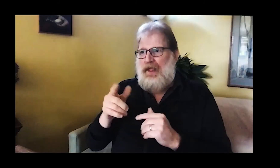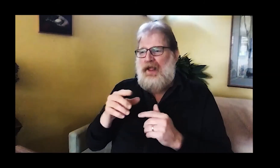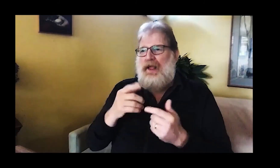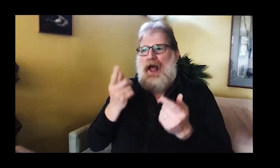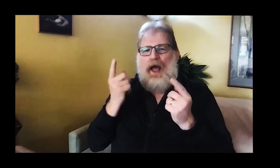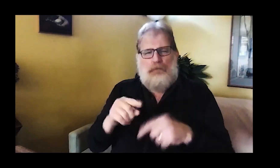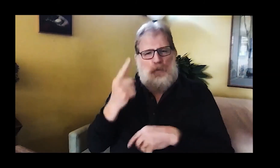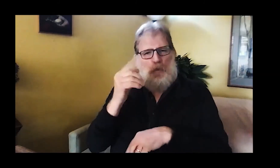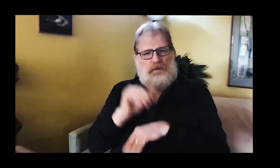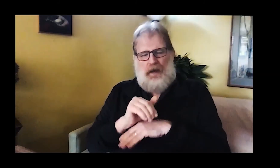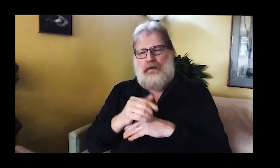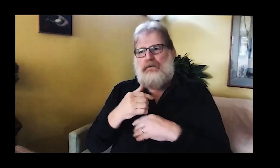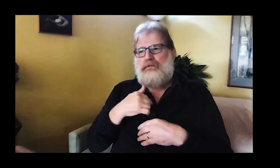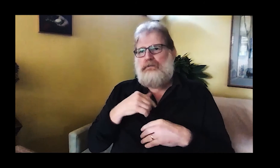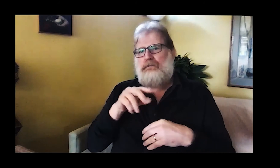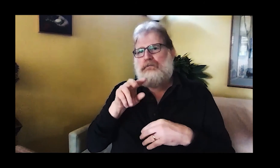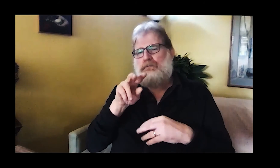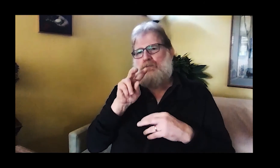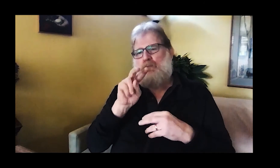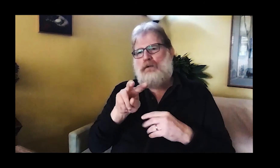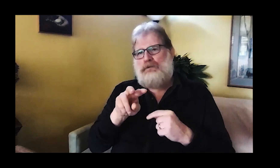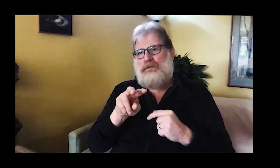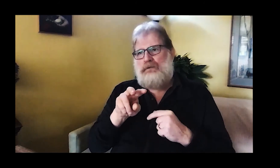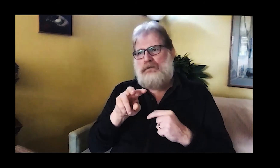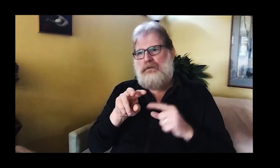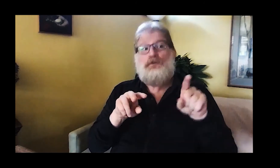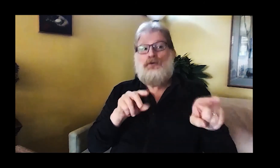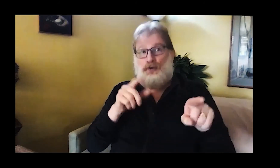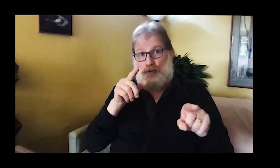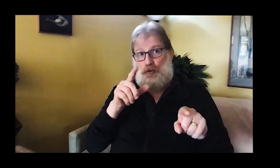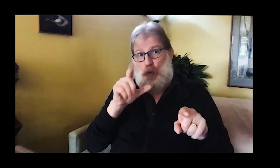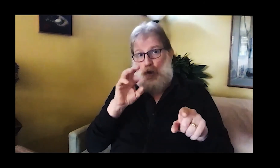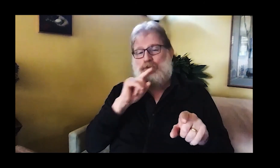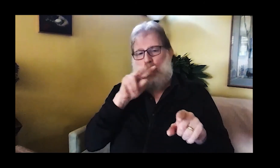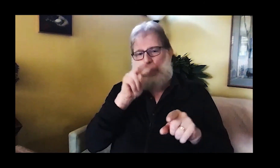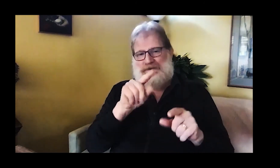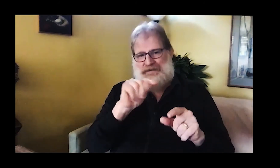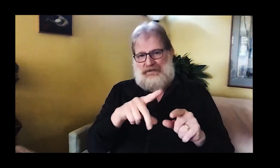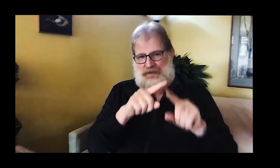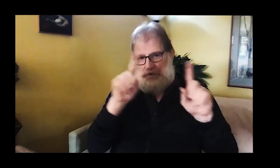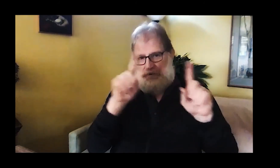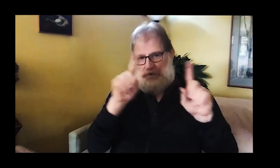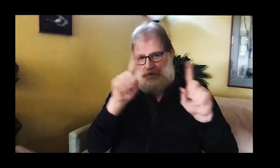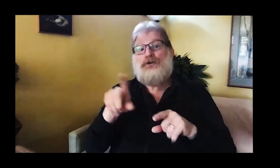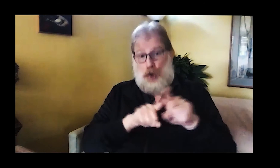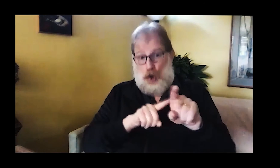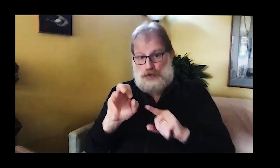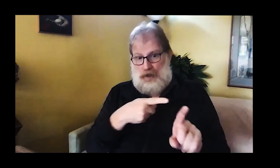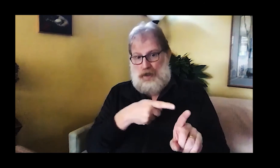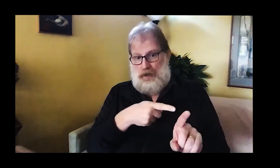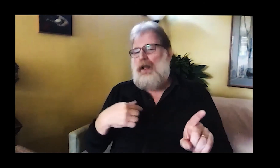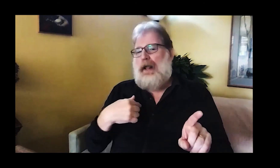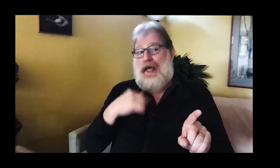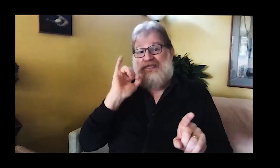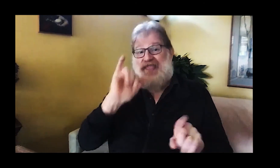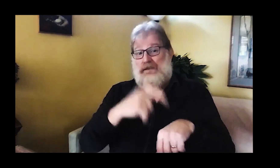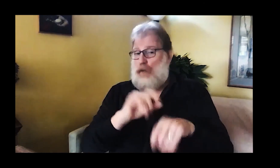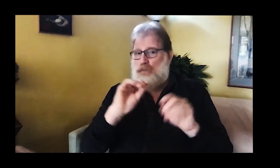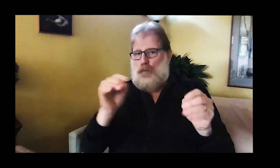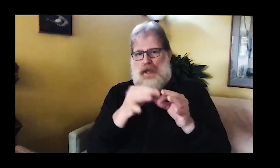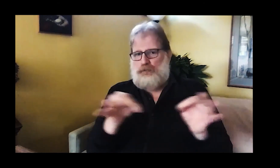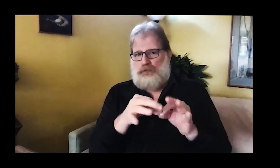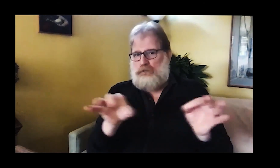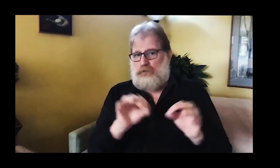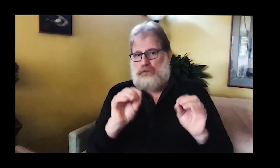Well one night Lori was watching TV - ‘Star Trek’ - and there was no captions so